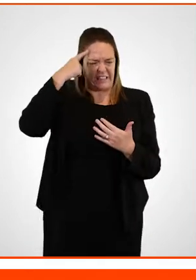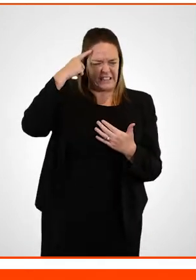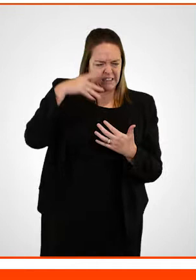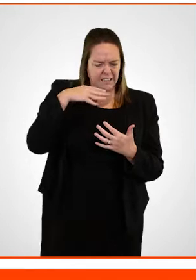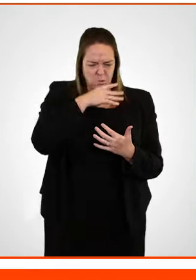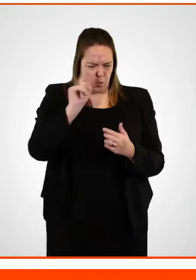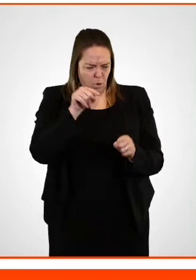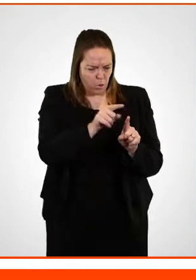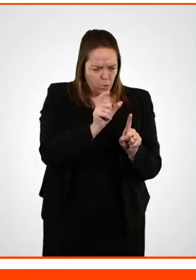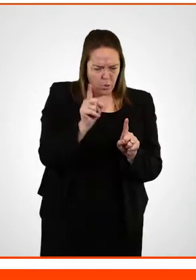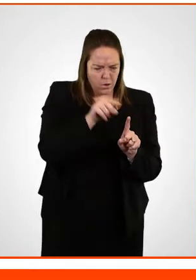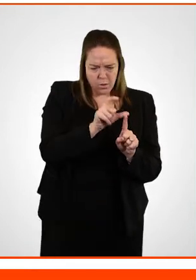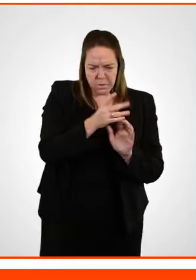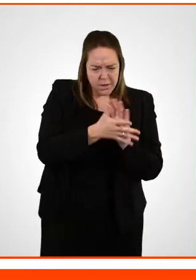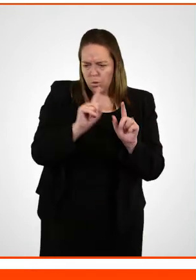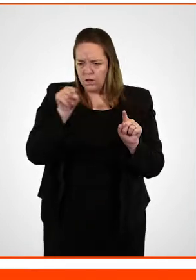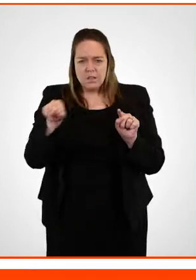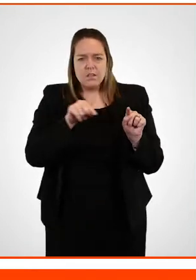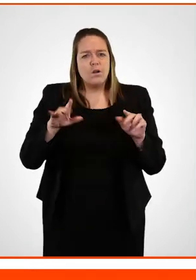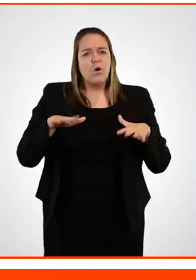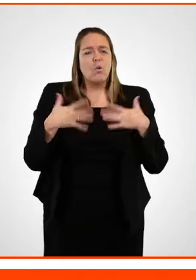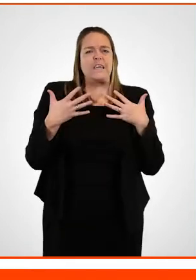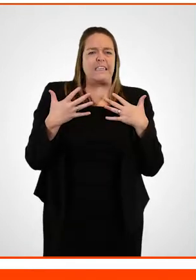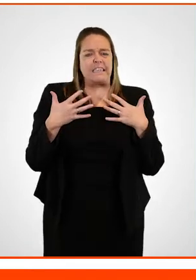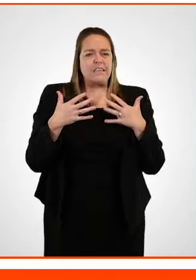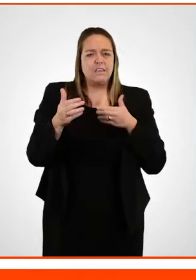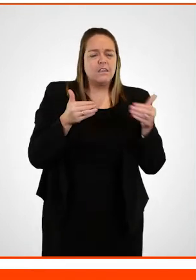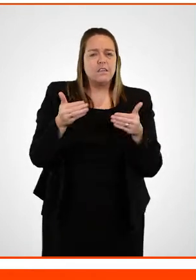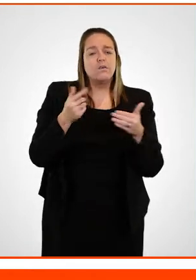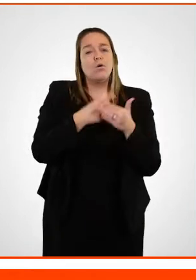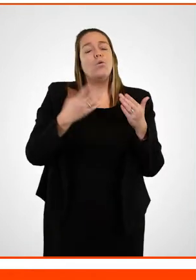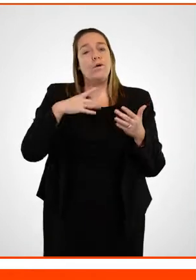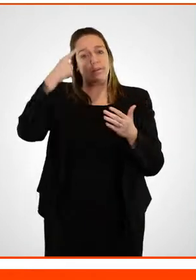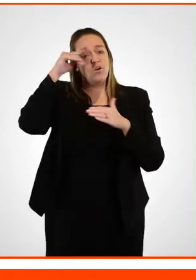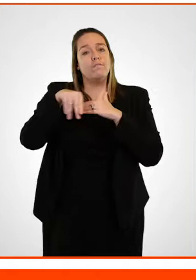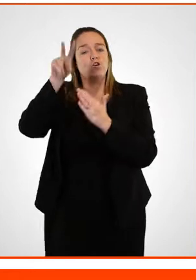what these words are so that we can use our comprehension skills